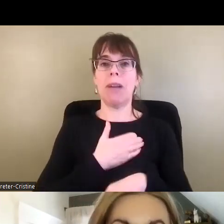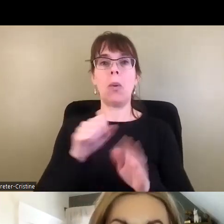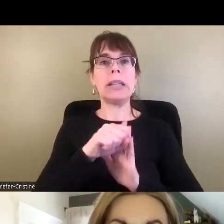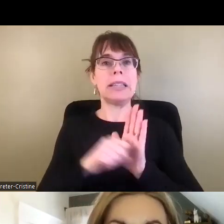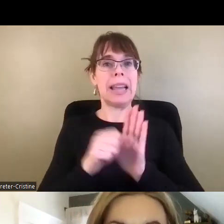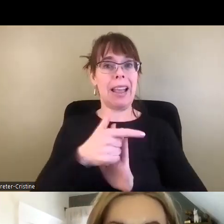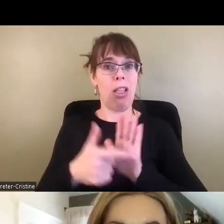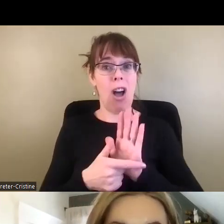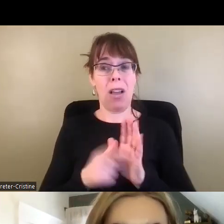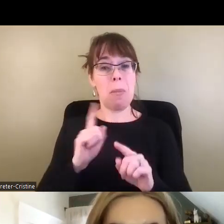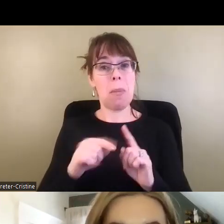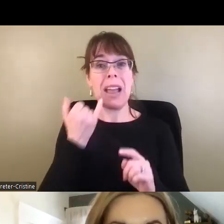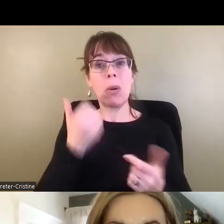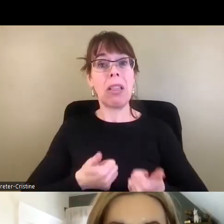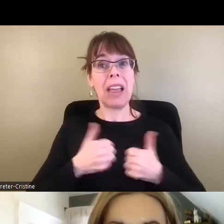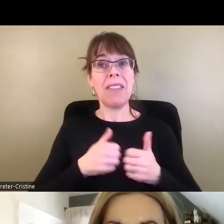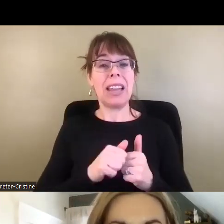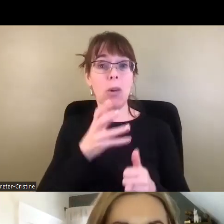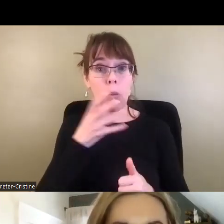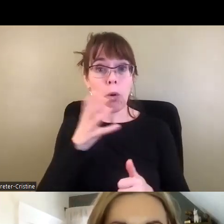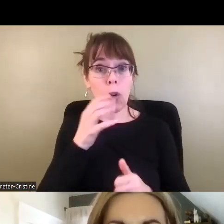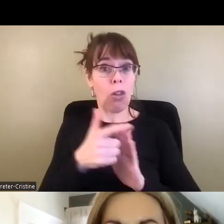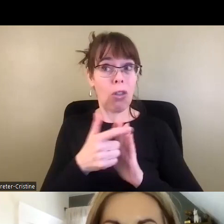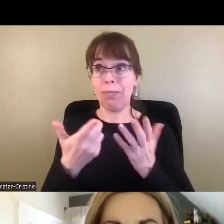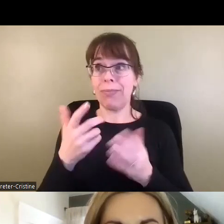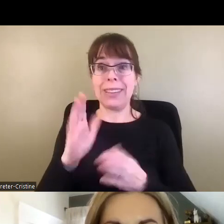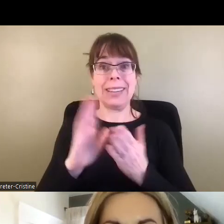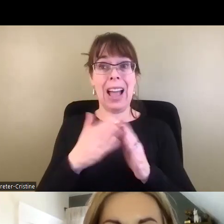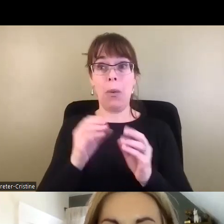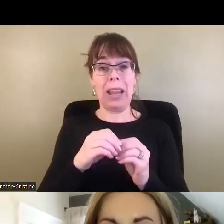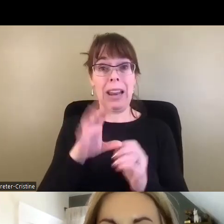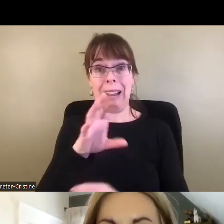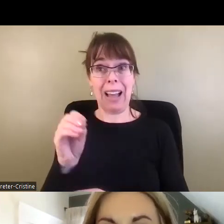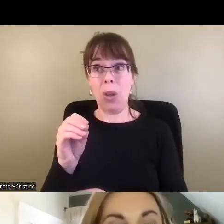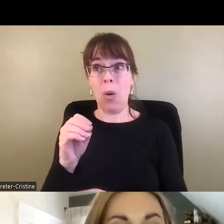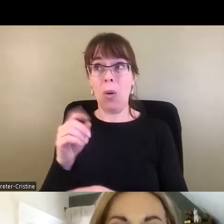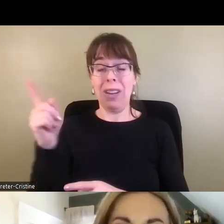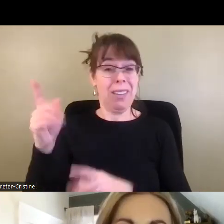live in a rural town in the mountains of Colorado and it's a snowstorm, it doesn't really matter if